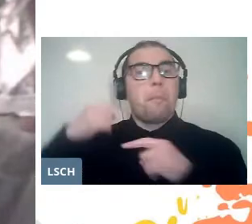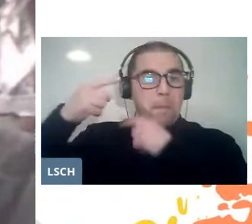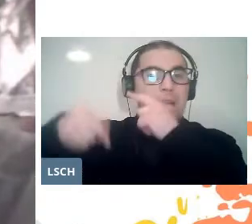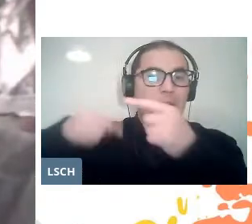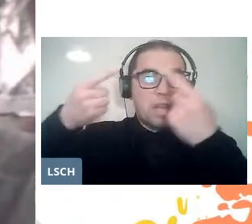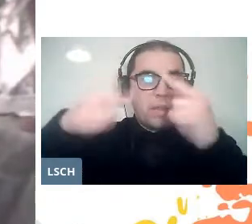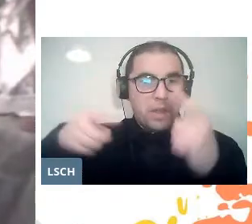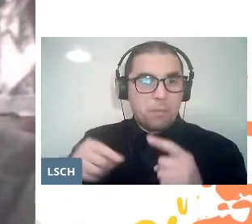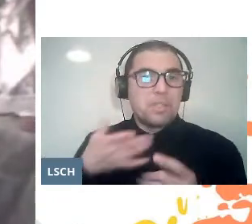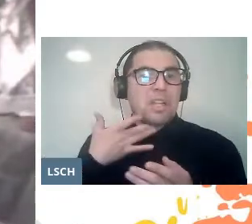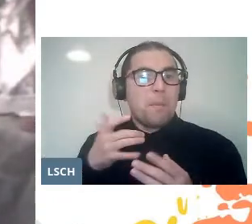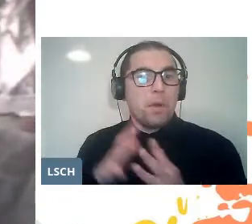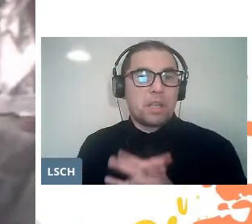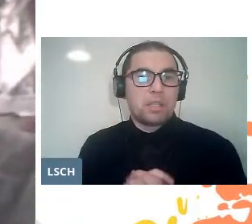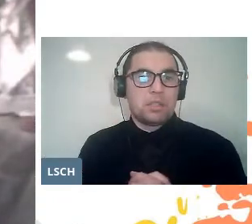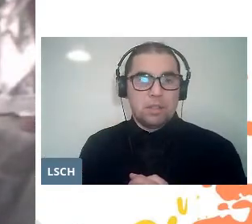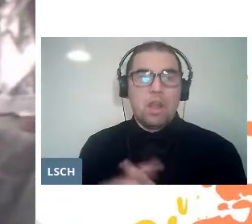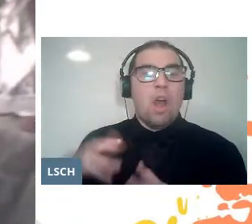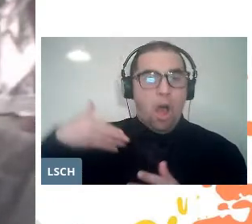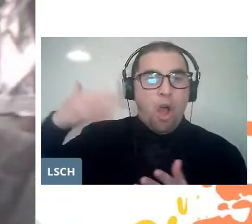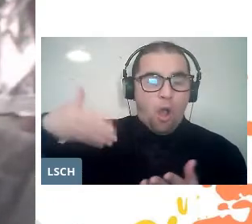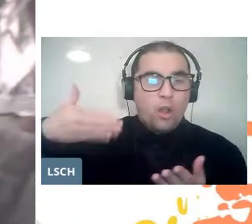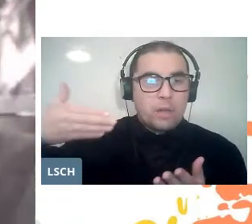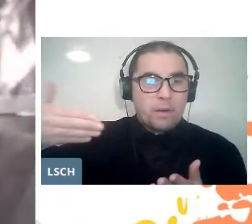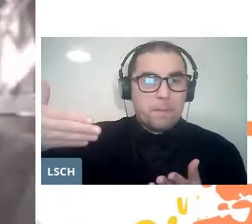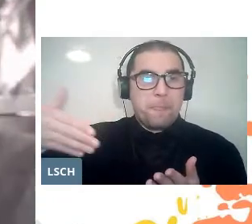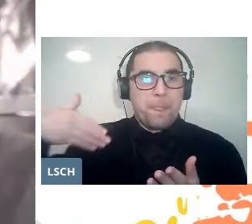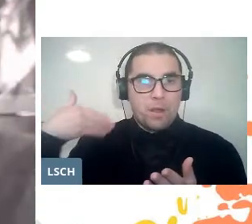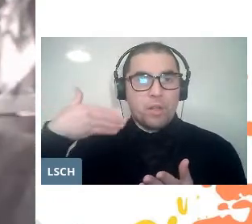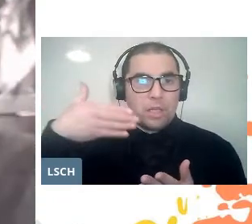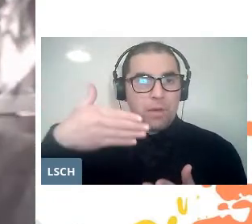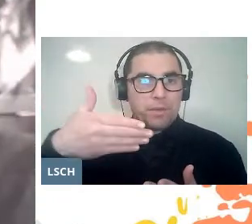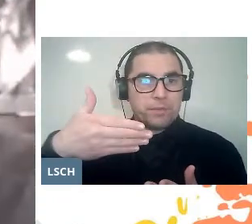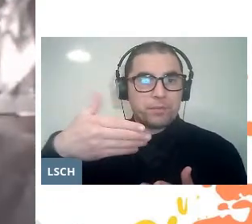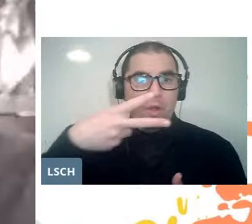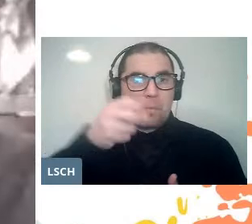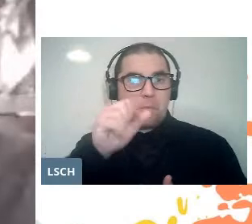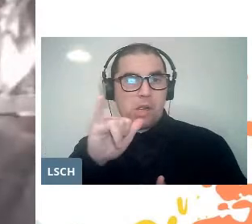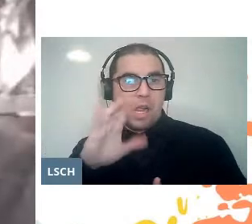because we still have Haydn as a composer